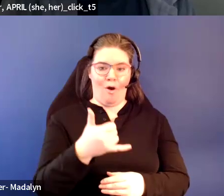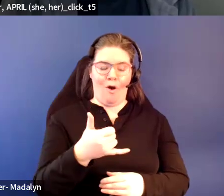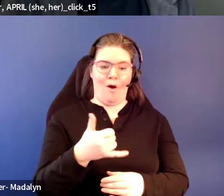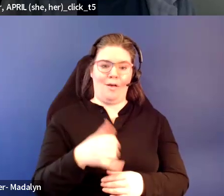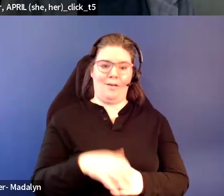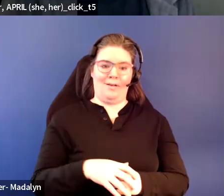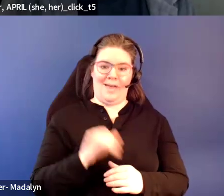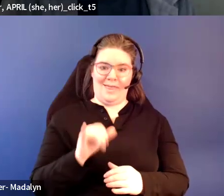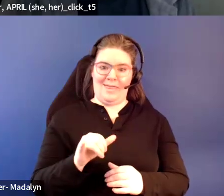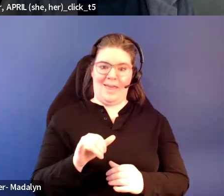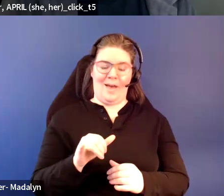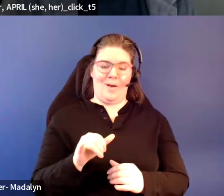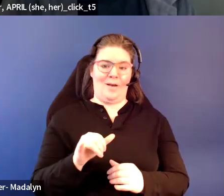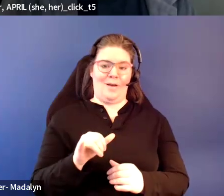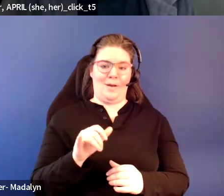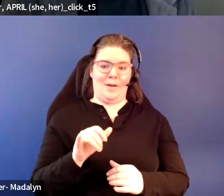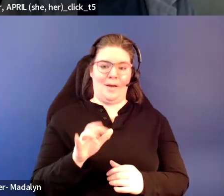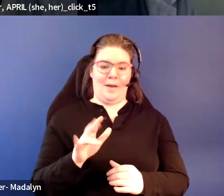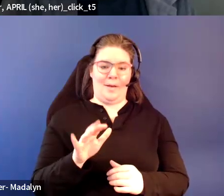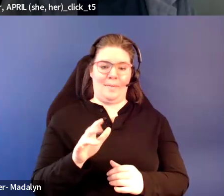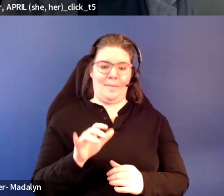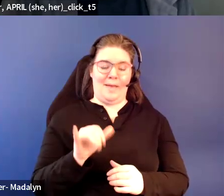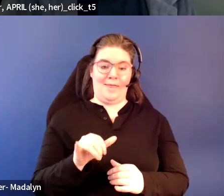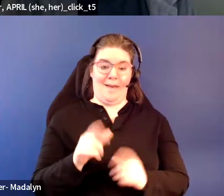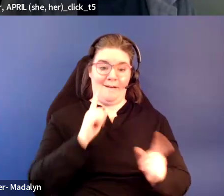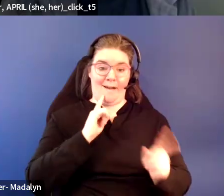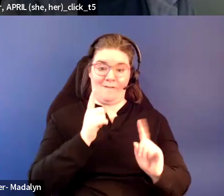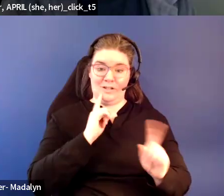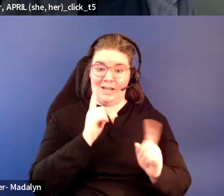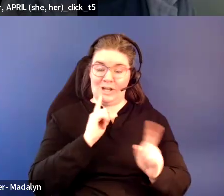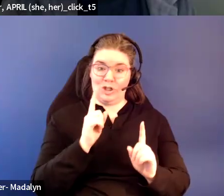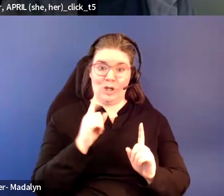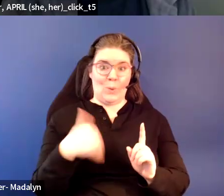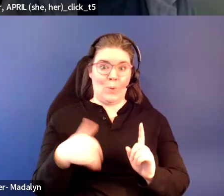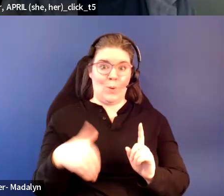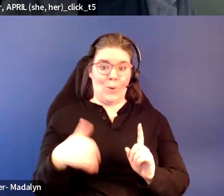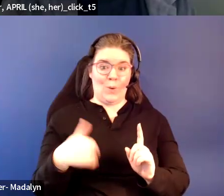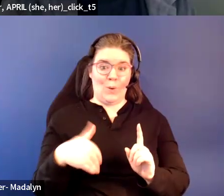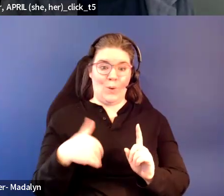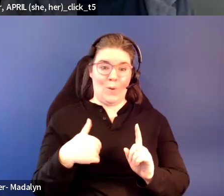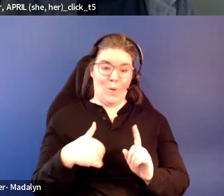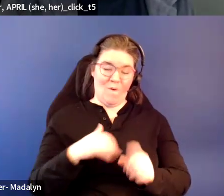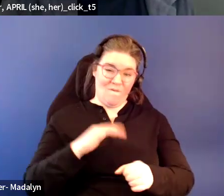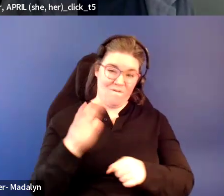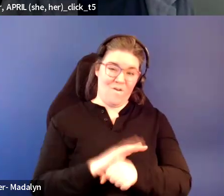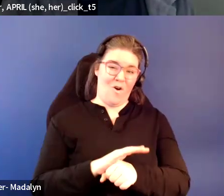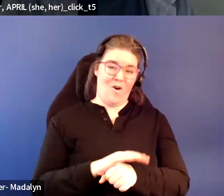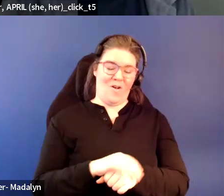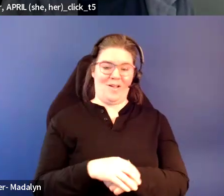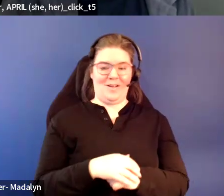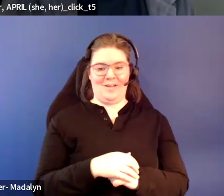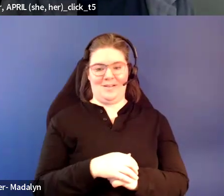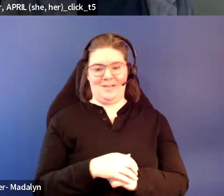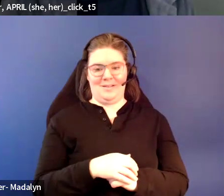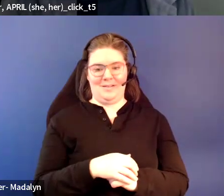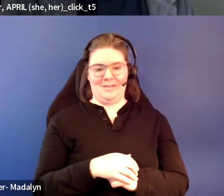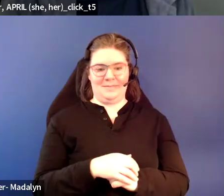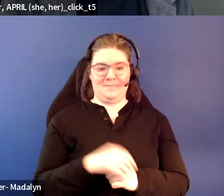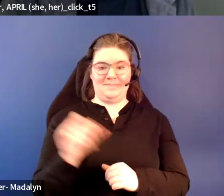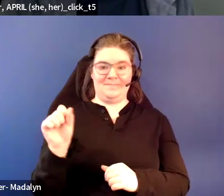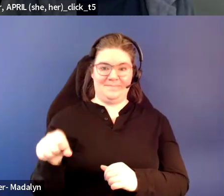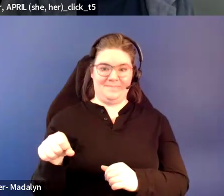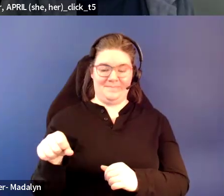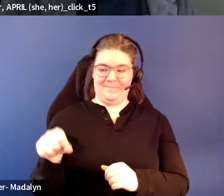Carolyn Grawi: that particular core conversation that took place was pat content.